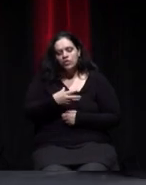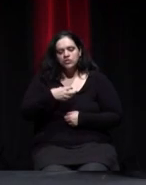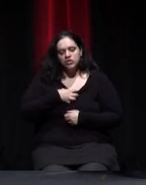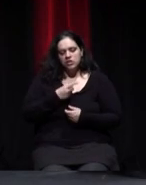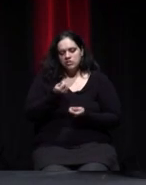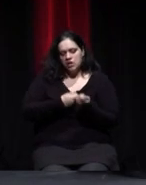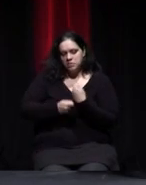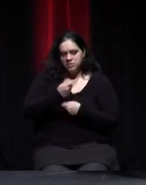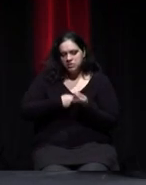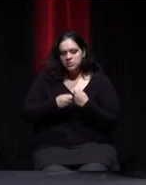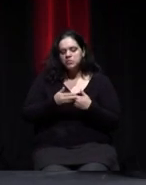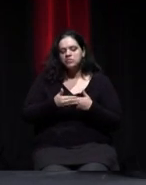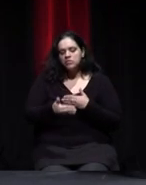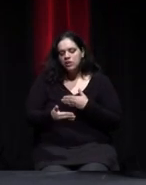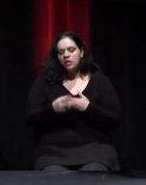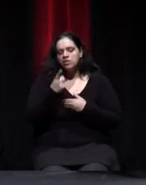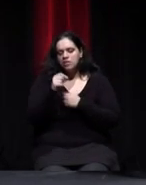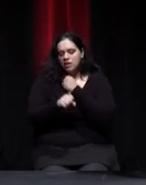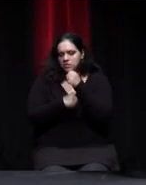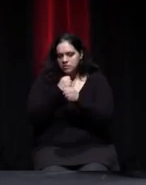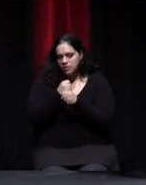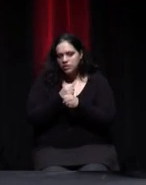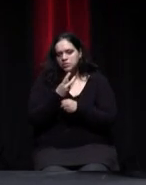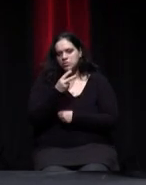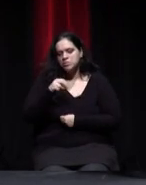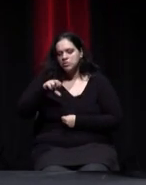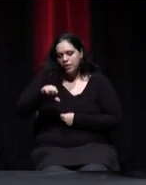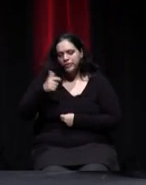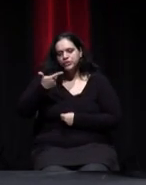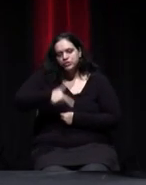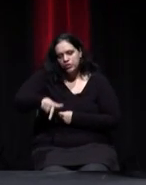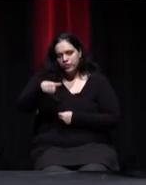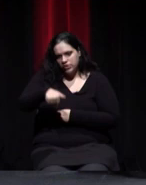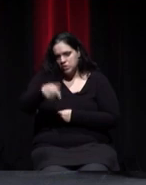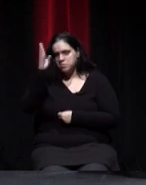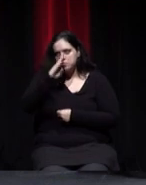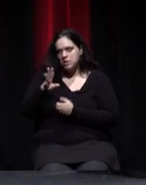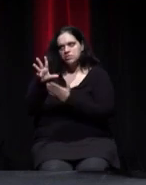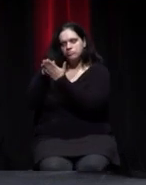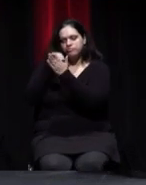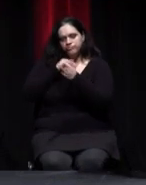They did a quite detailed survey. of the business literature of the 80's and 90's.